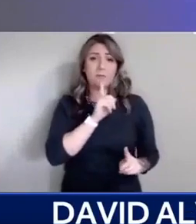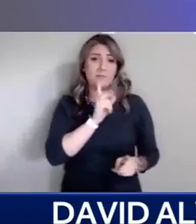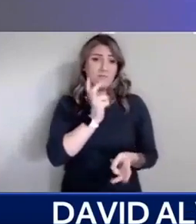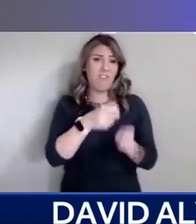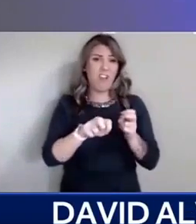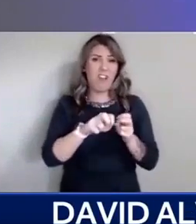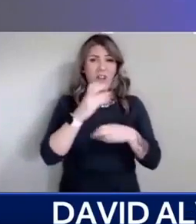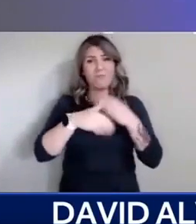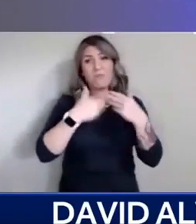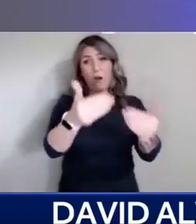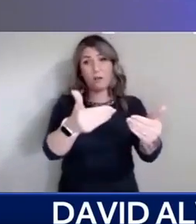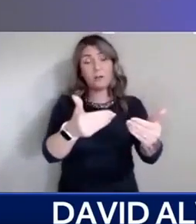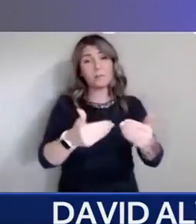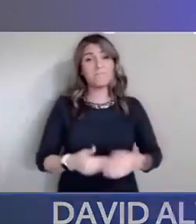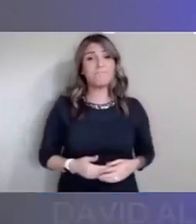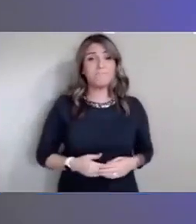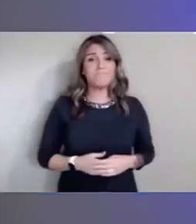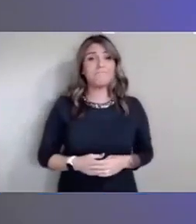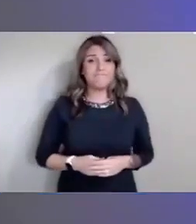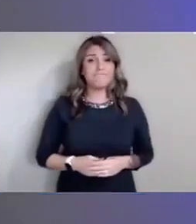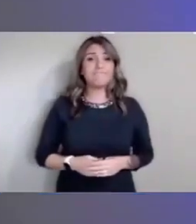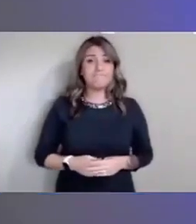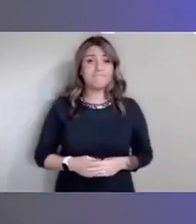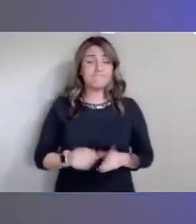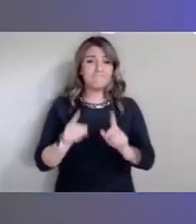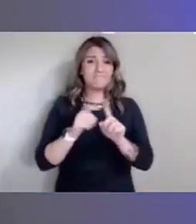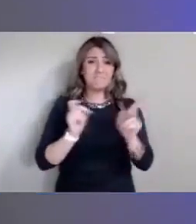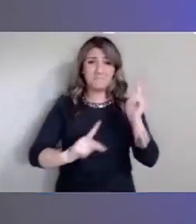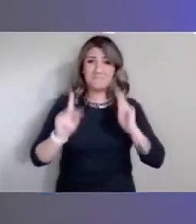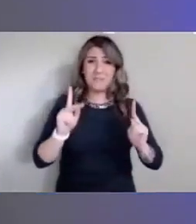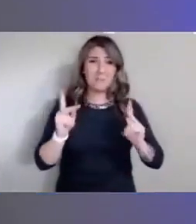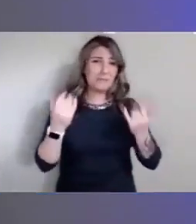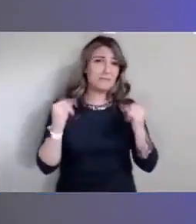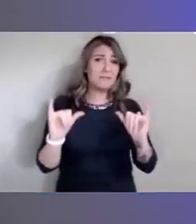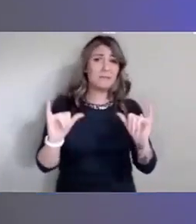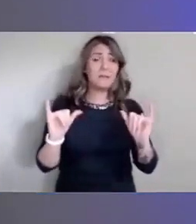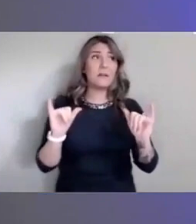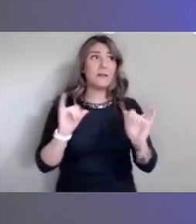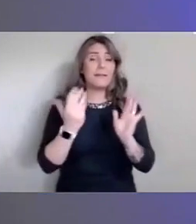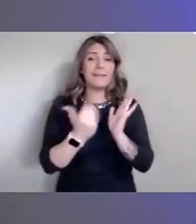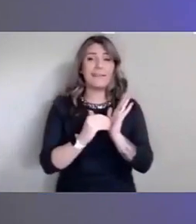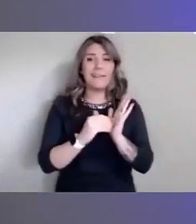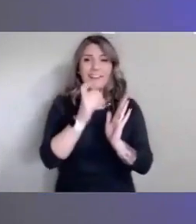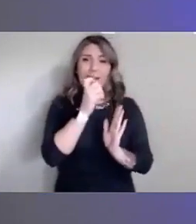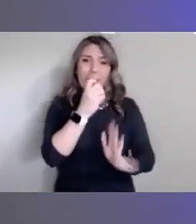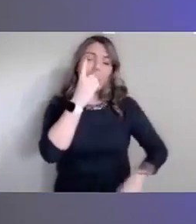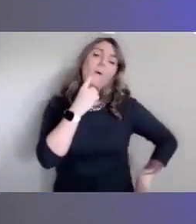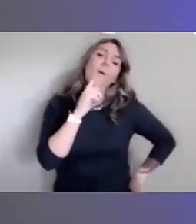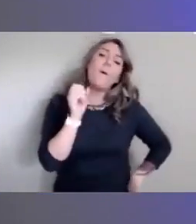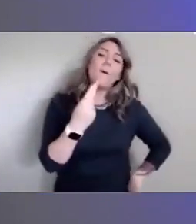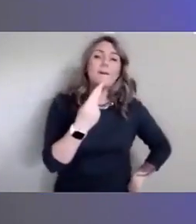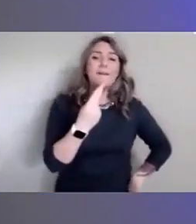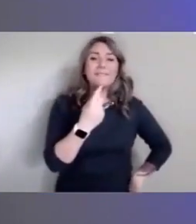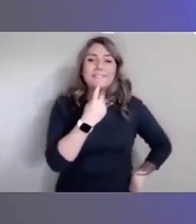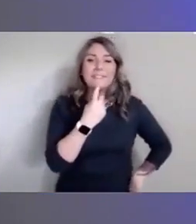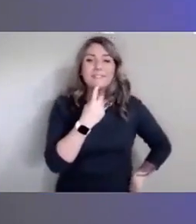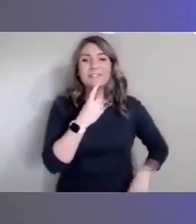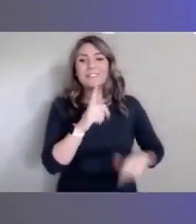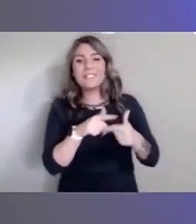IT’S BEEN VERY HDAR TO MAKE SOME PROGRESS, YOU KNOW FROM SOME FOLKS WHO STILL DON’T AGAIN THINK THAT THIS IS SERIOUS THAT